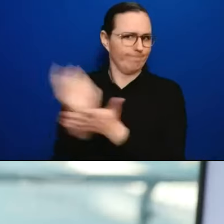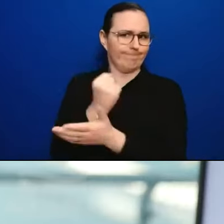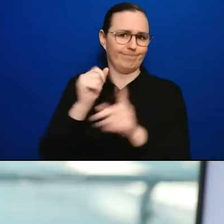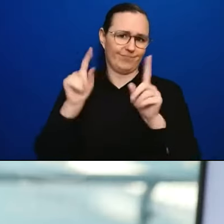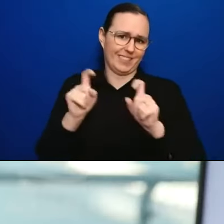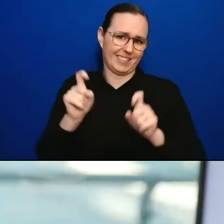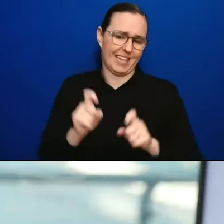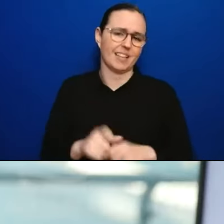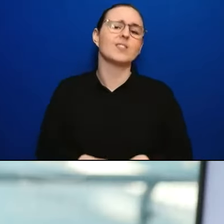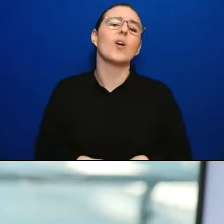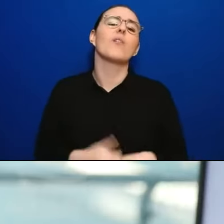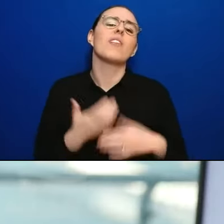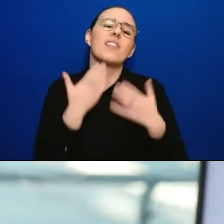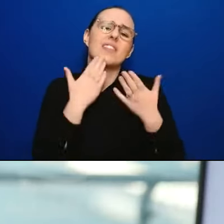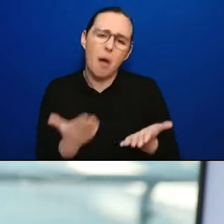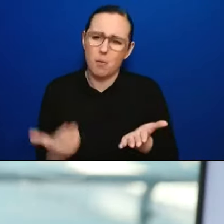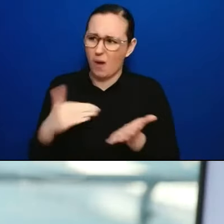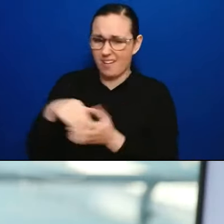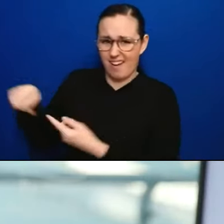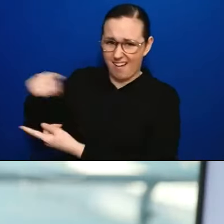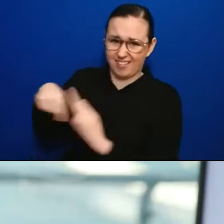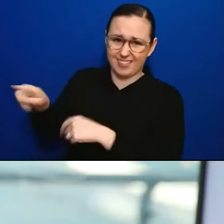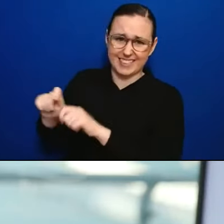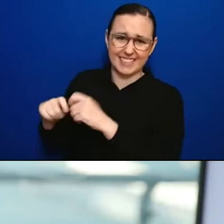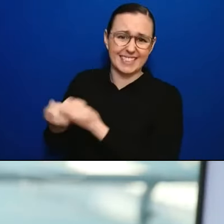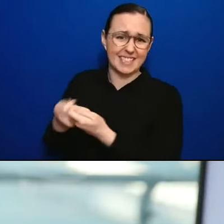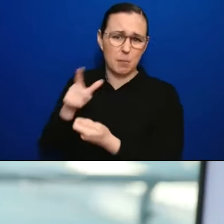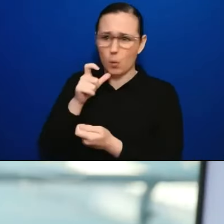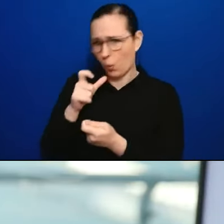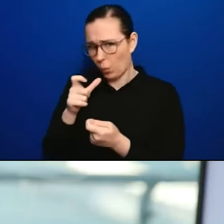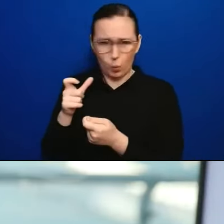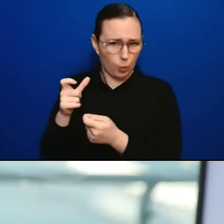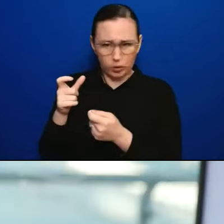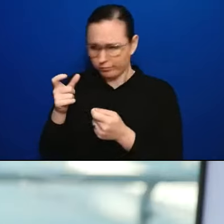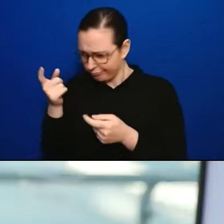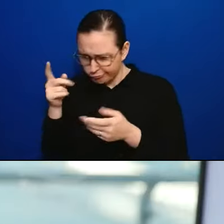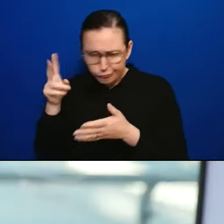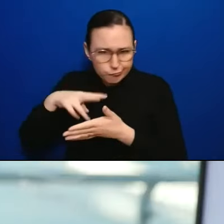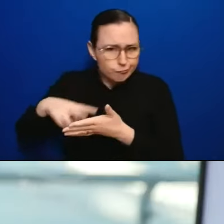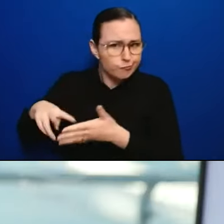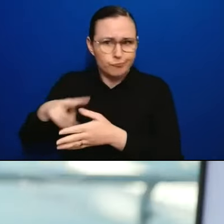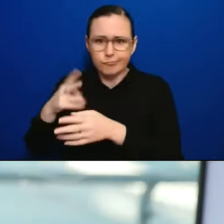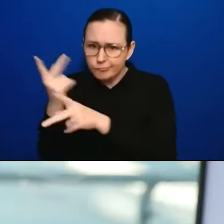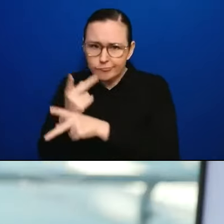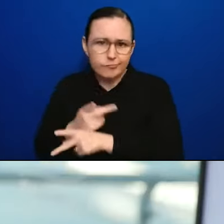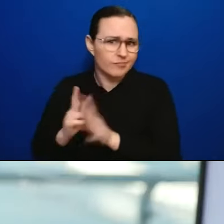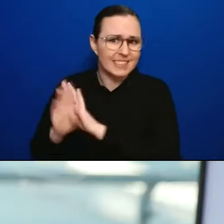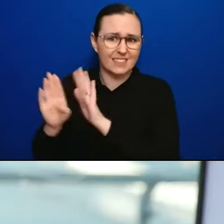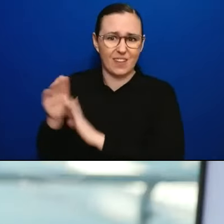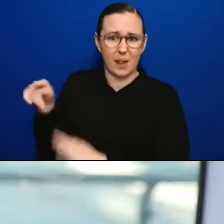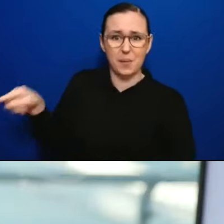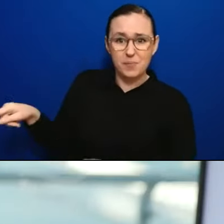and rapidly. And I just want to say my thanks again to our infectious disease teams in the health